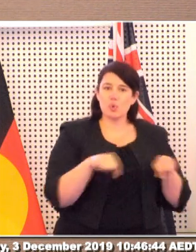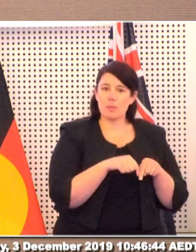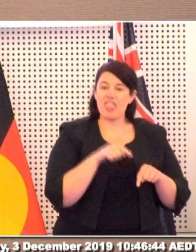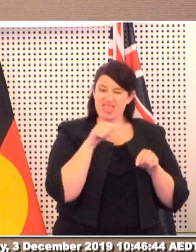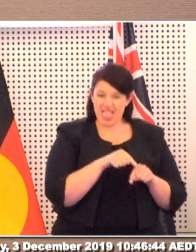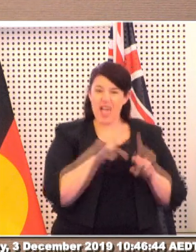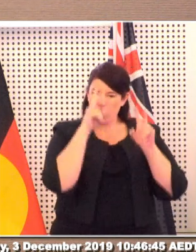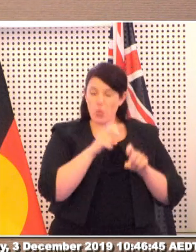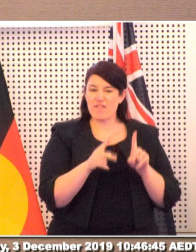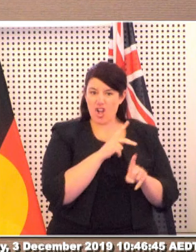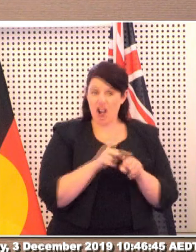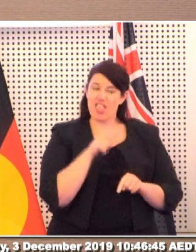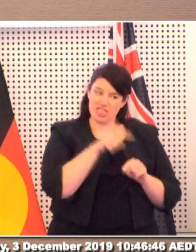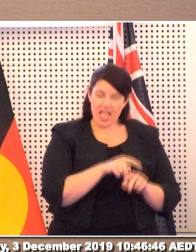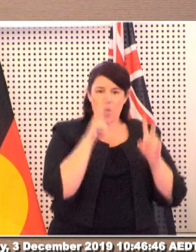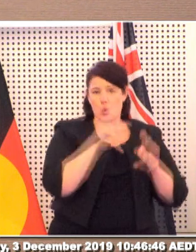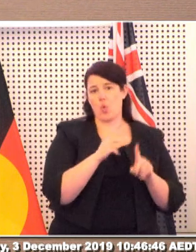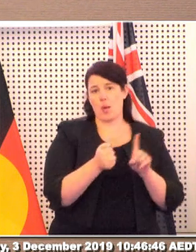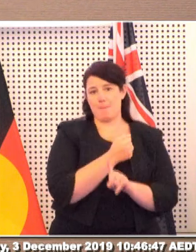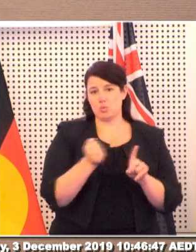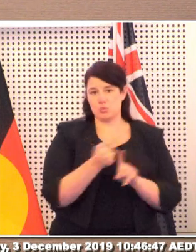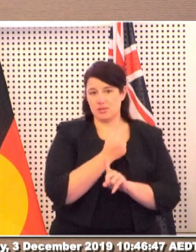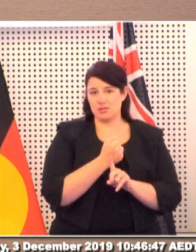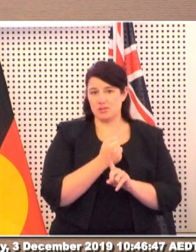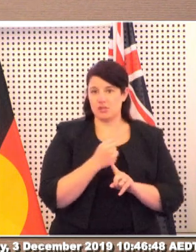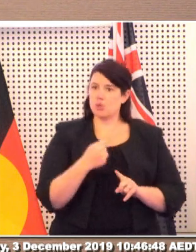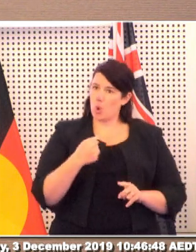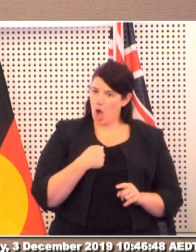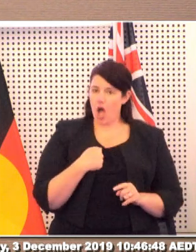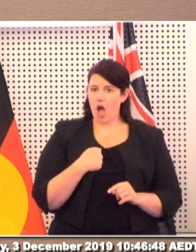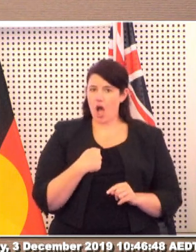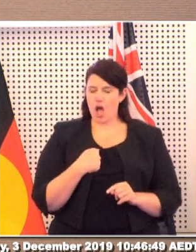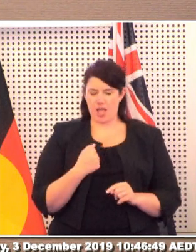and that’s what I’m interested in understanding why we persist